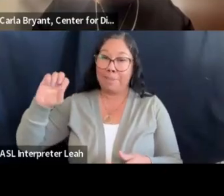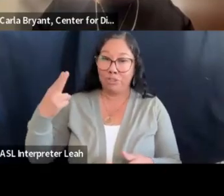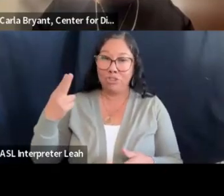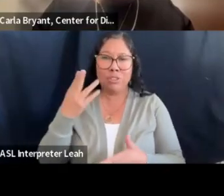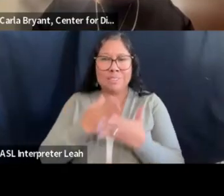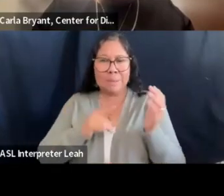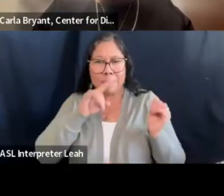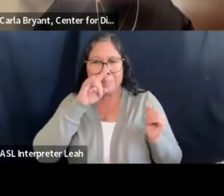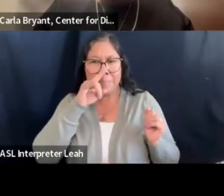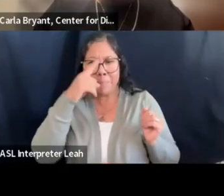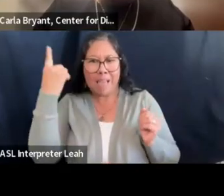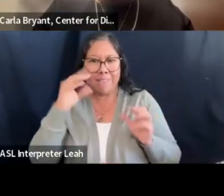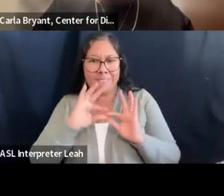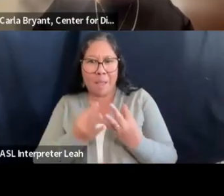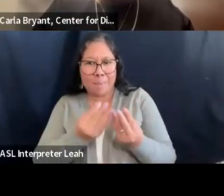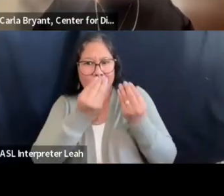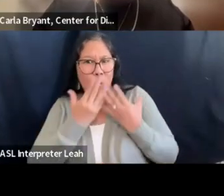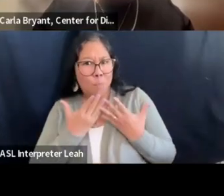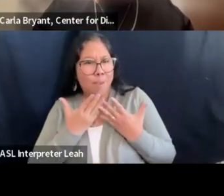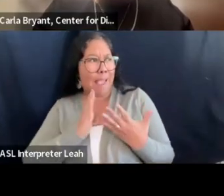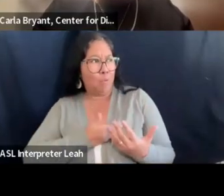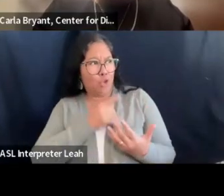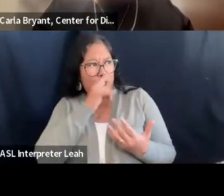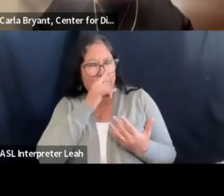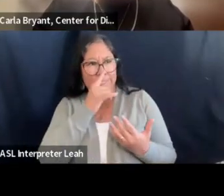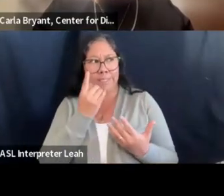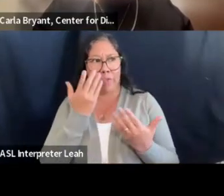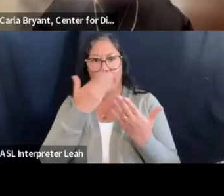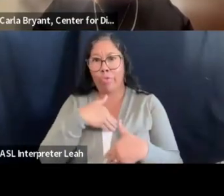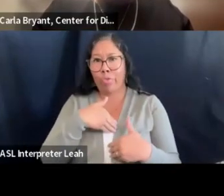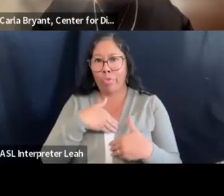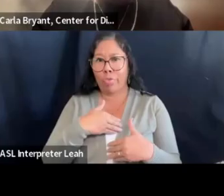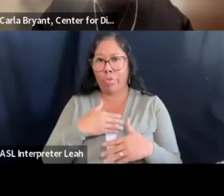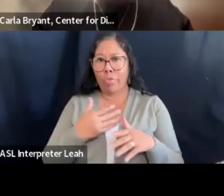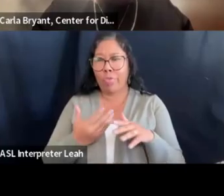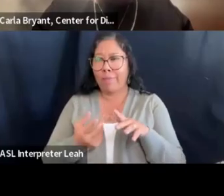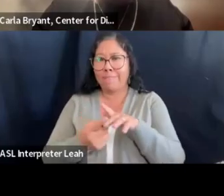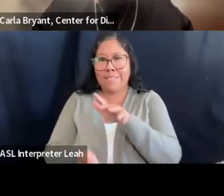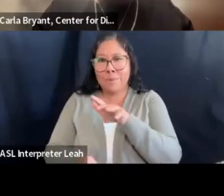right? They're invisible. So you simply do not see them. And then in other contexts,